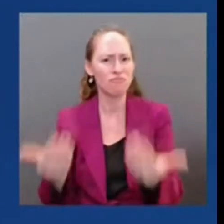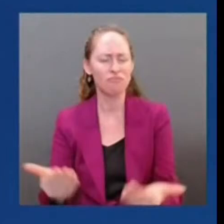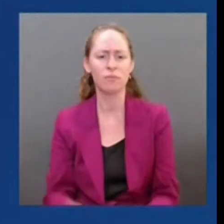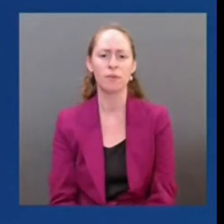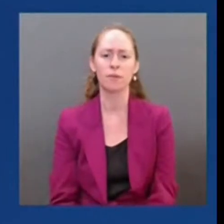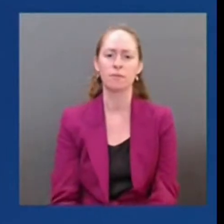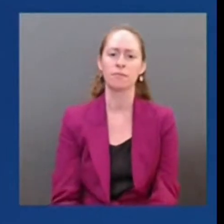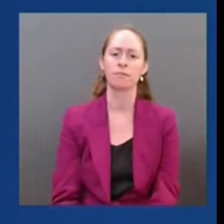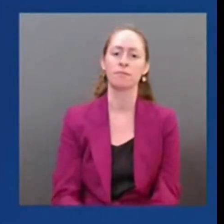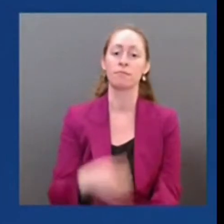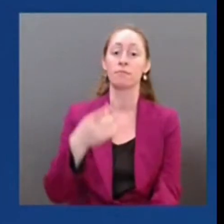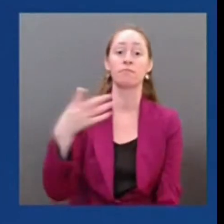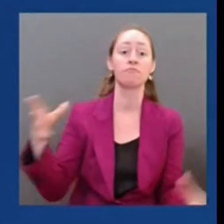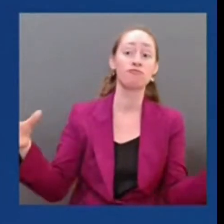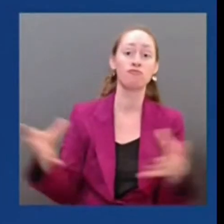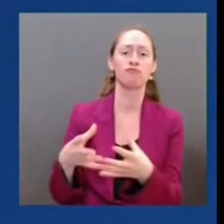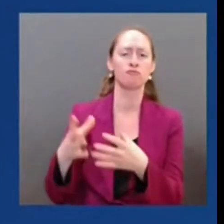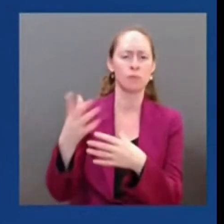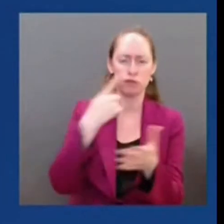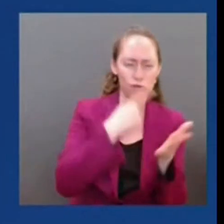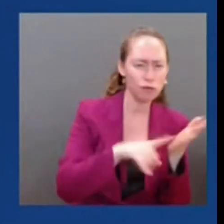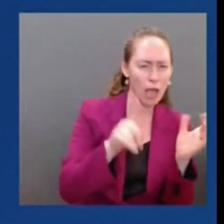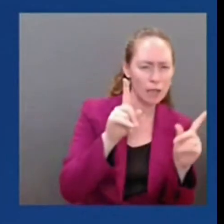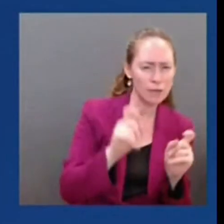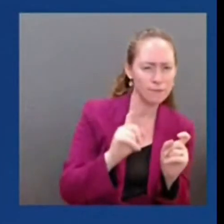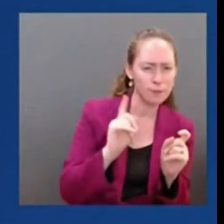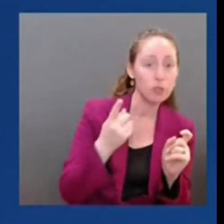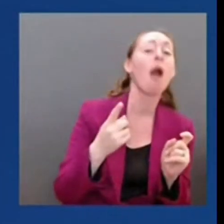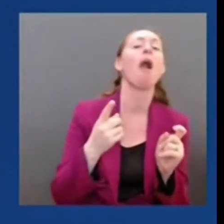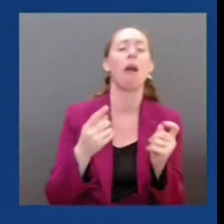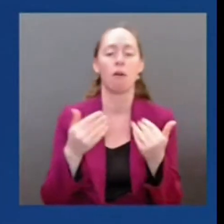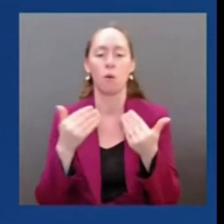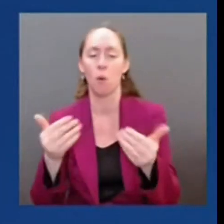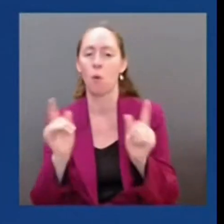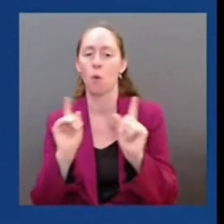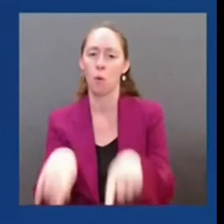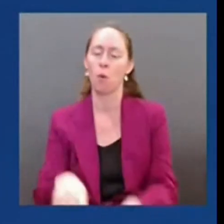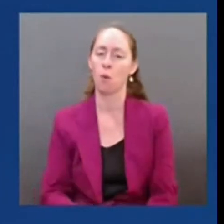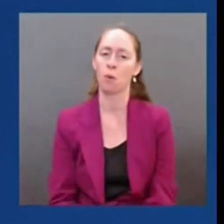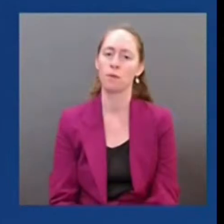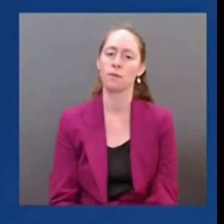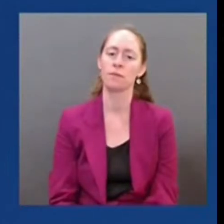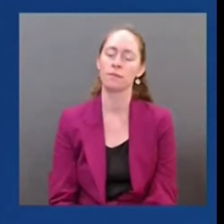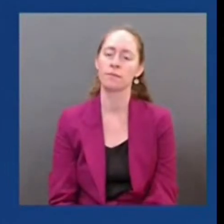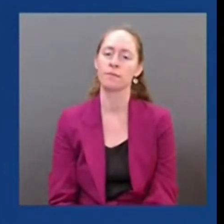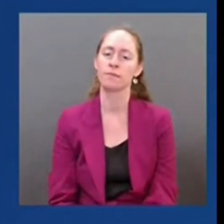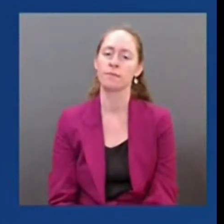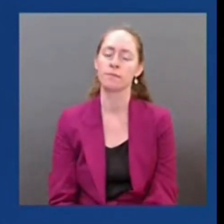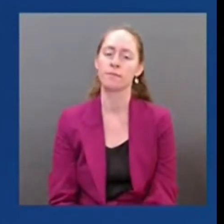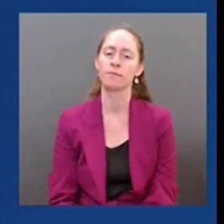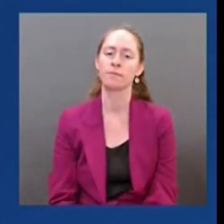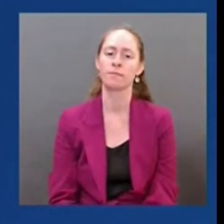KNOW PEOPLE CAN USE TESTS